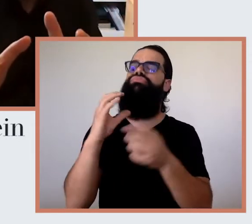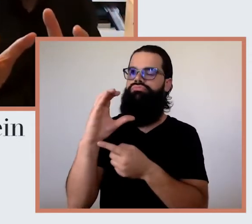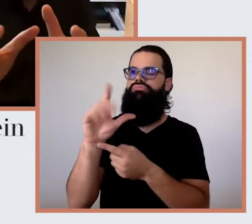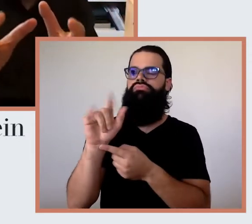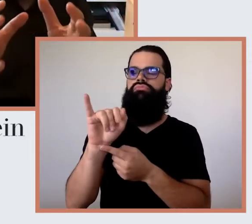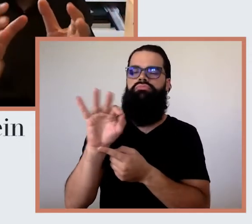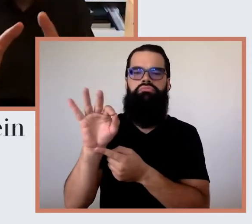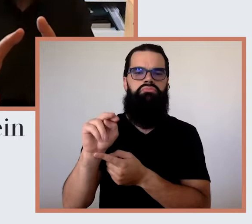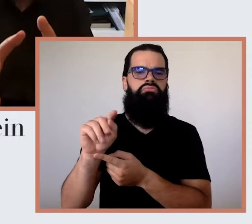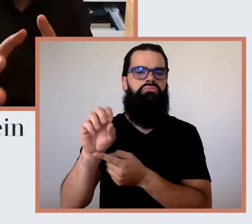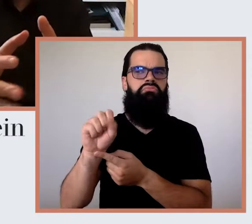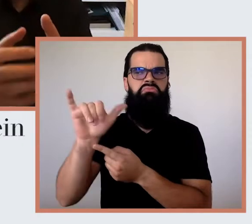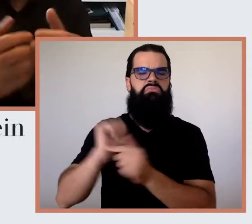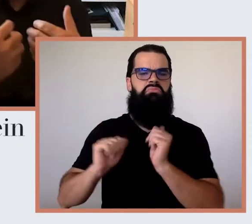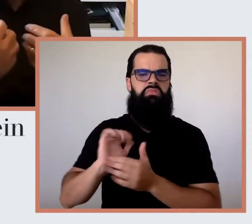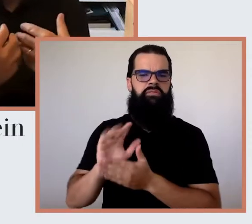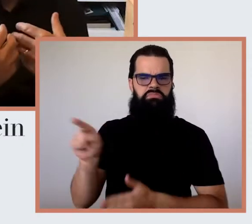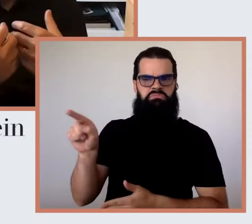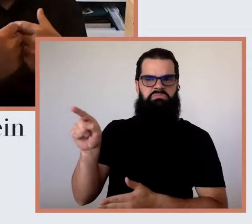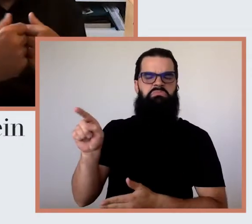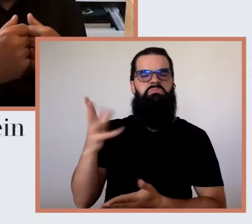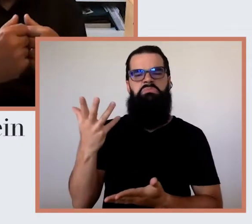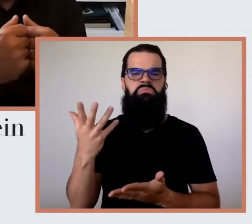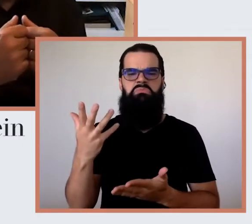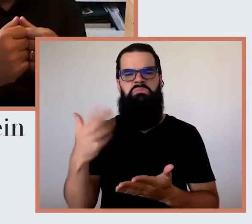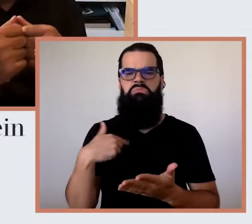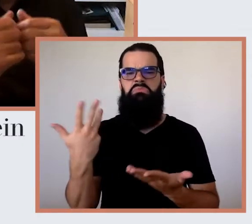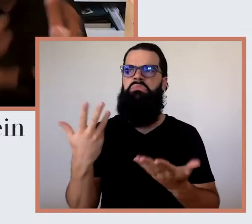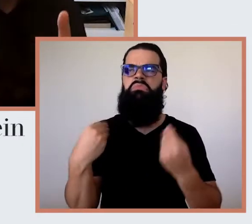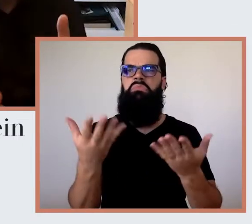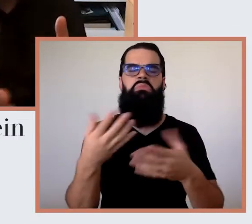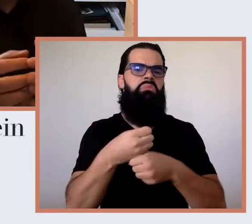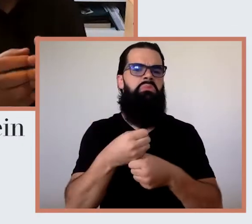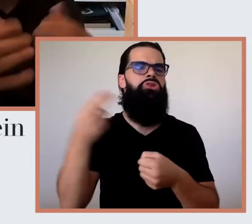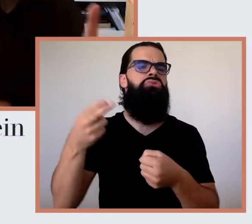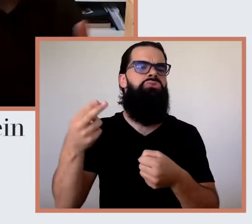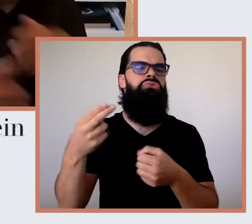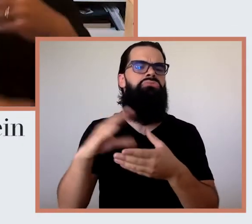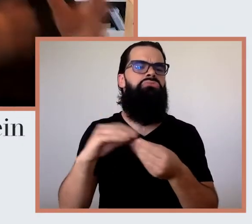hopefully the Cliff Notes version of me, but it'll give some insight into how